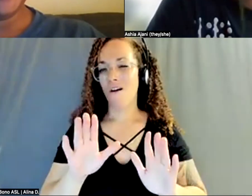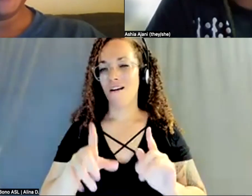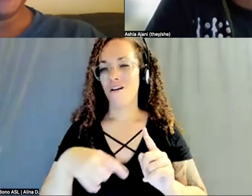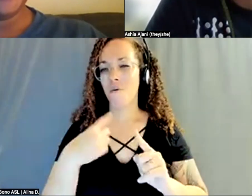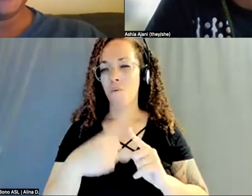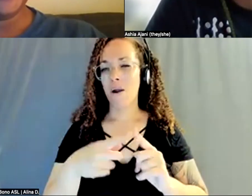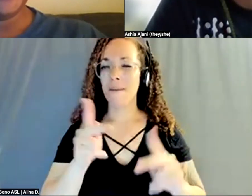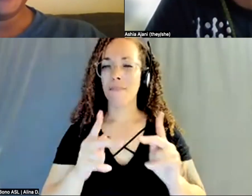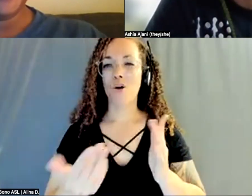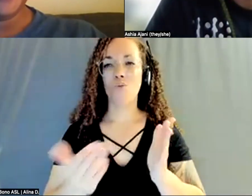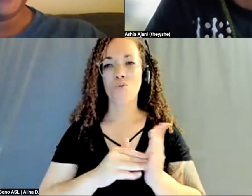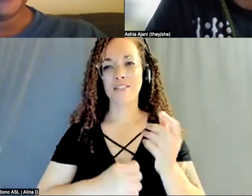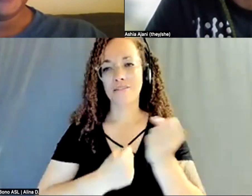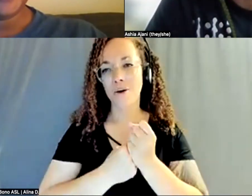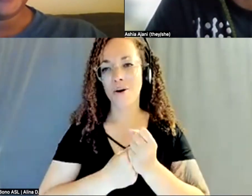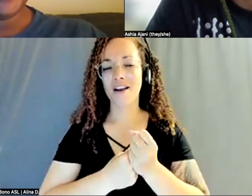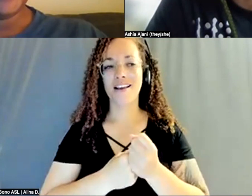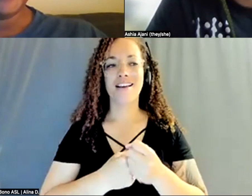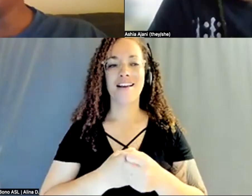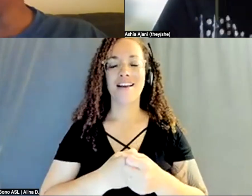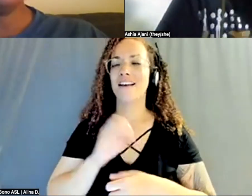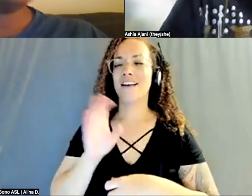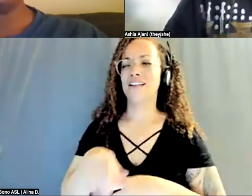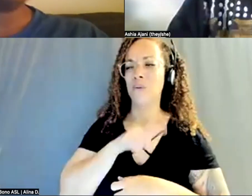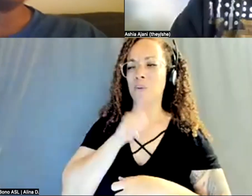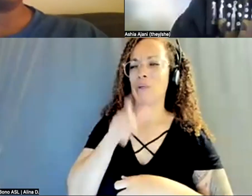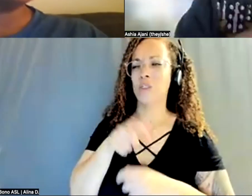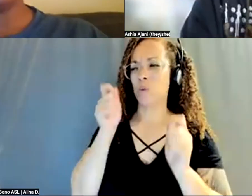don’t need to pick up six o'clock in the morning and write 1000 pages or something. Yeah, that's,